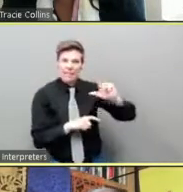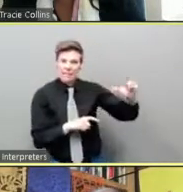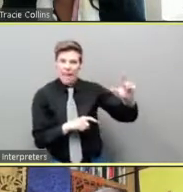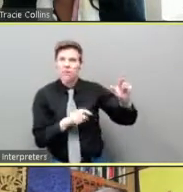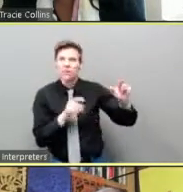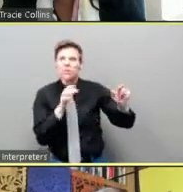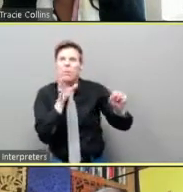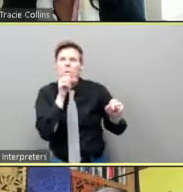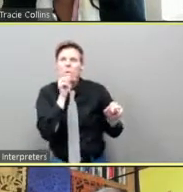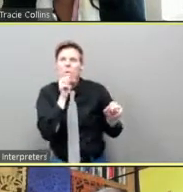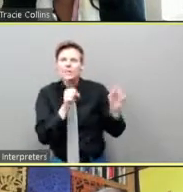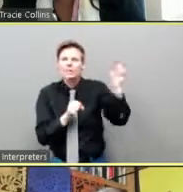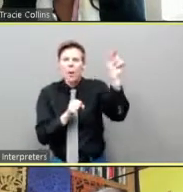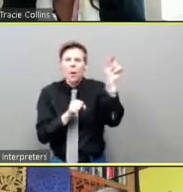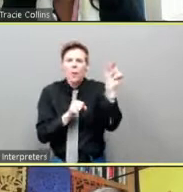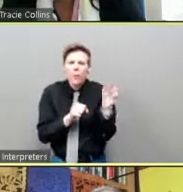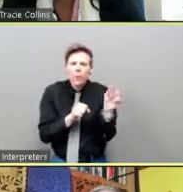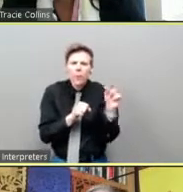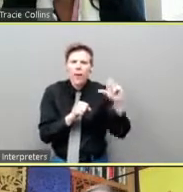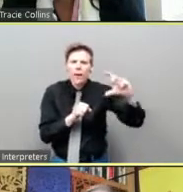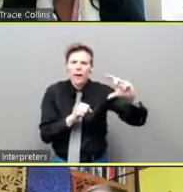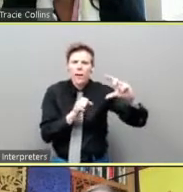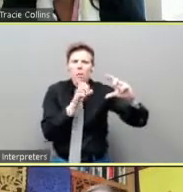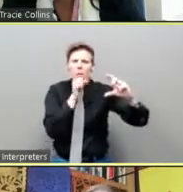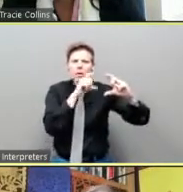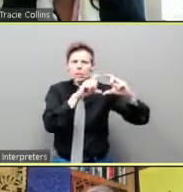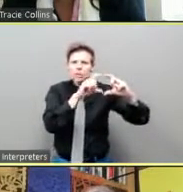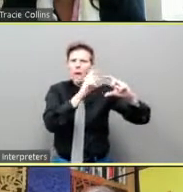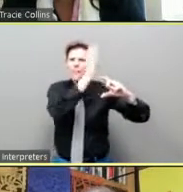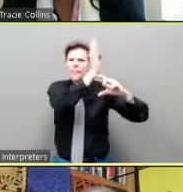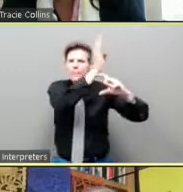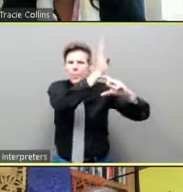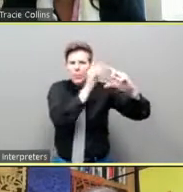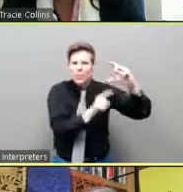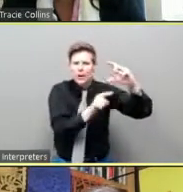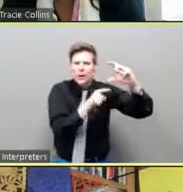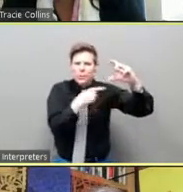is. I'm not good at colors. But The one that says be 117 on it has really grown